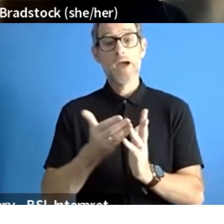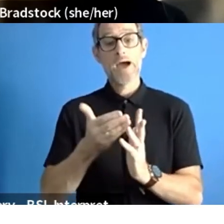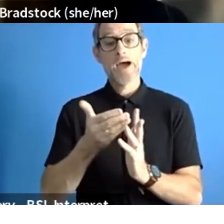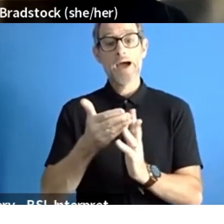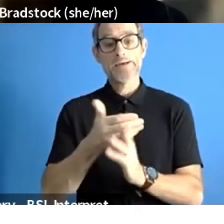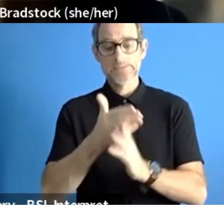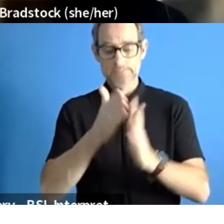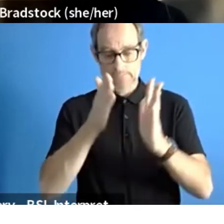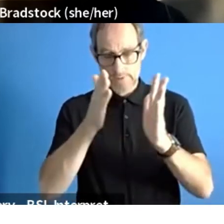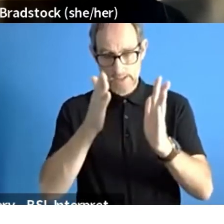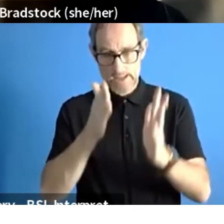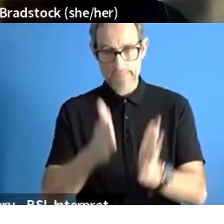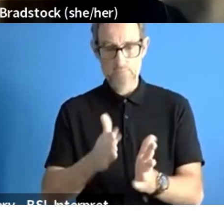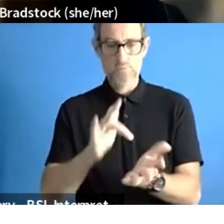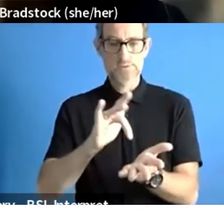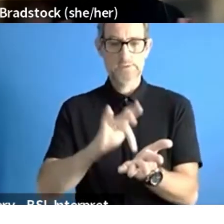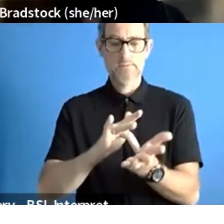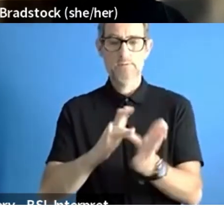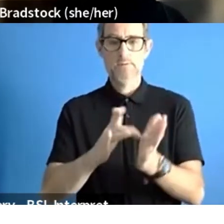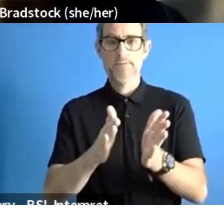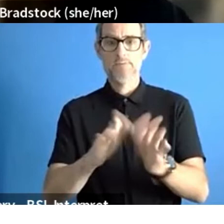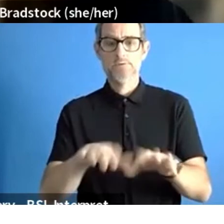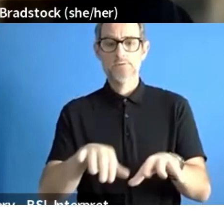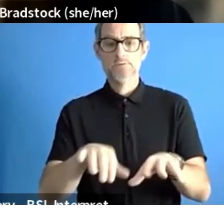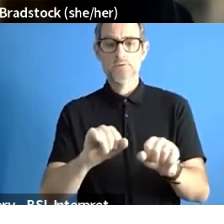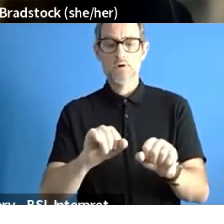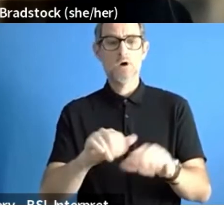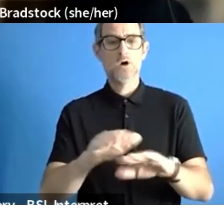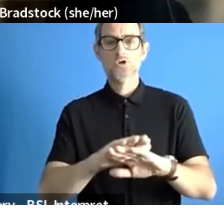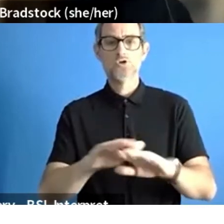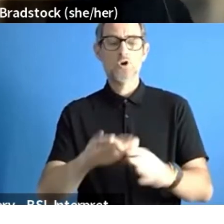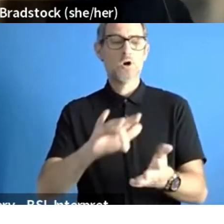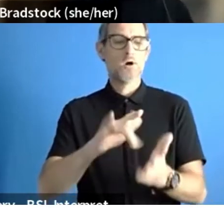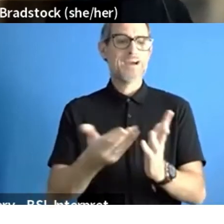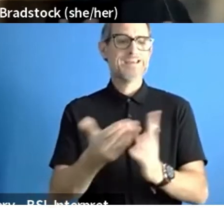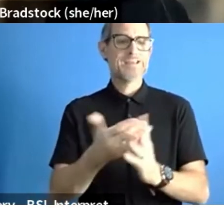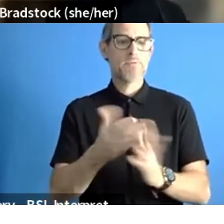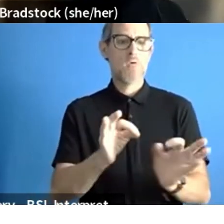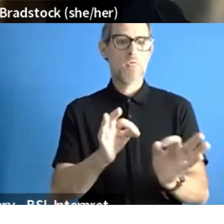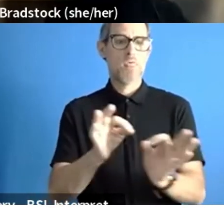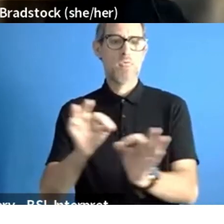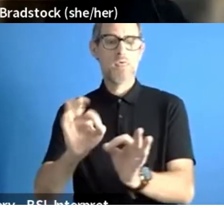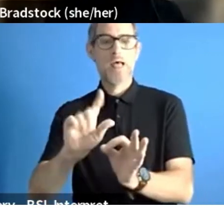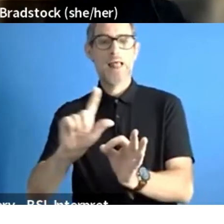designed for from the start rather than leaving it as an after thought. This